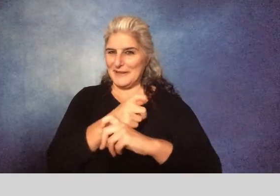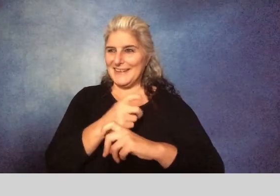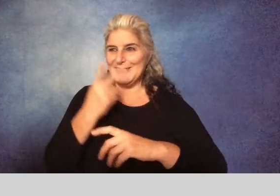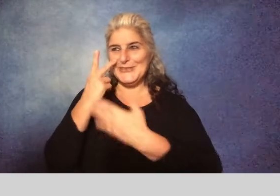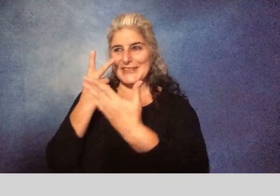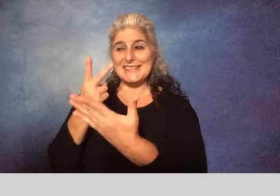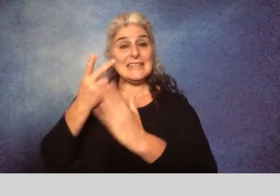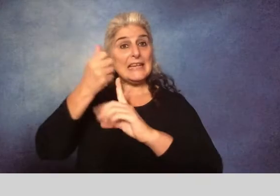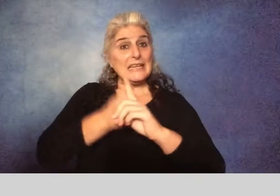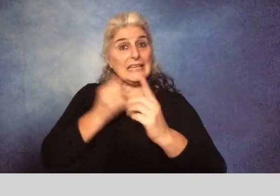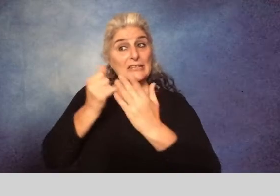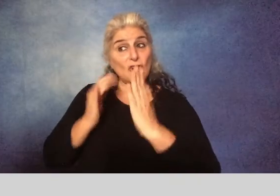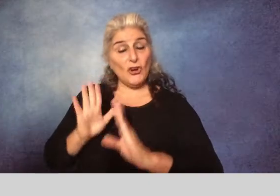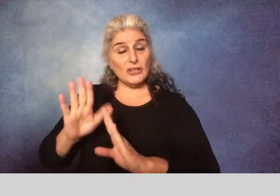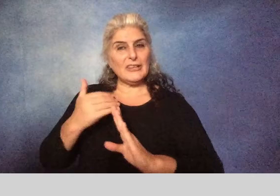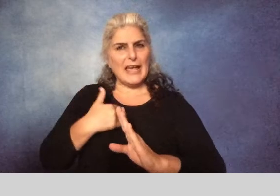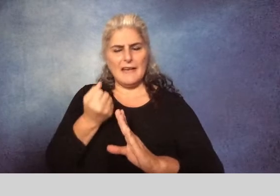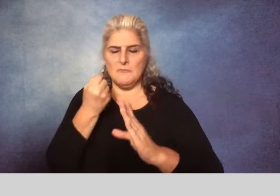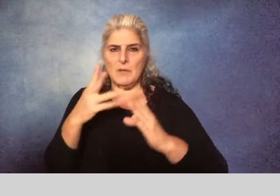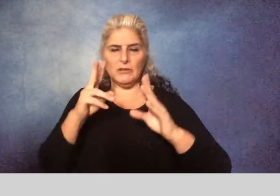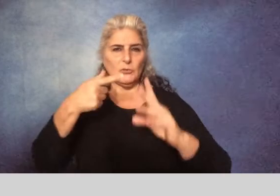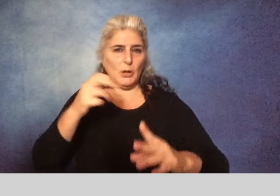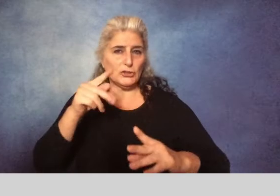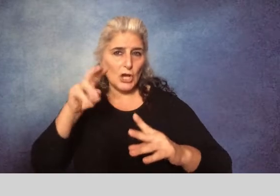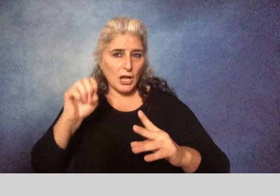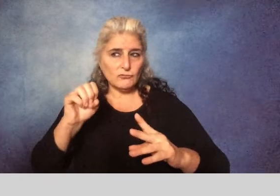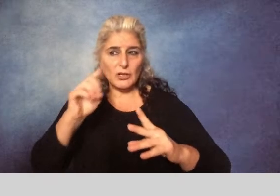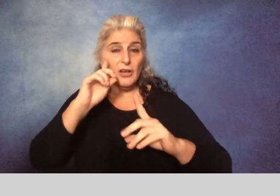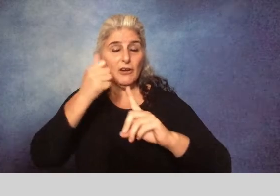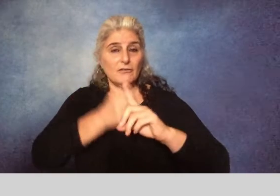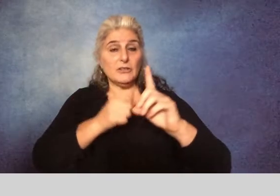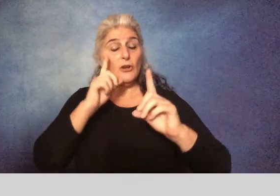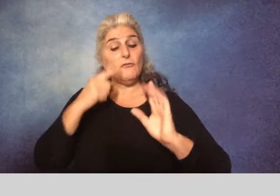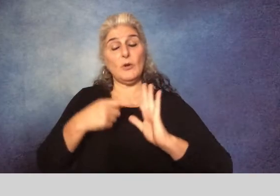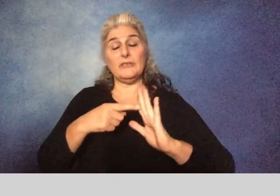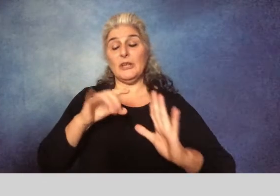each artist often has multiple genres listed. While the genres for Fiona Apple and Janelle Monae